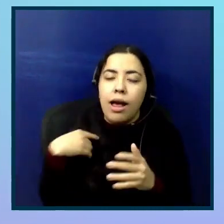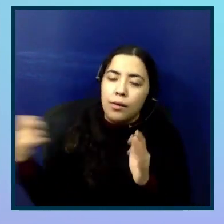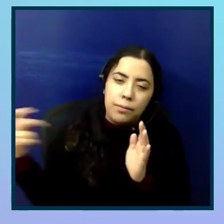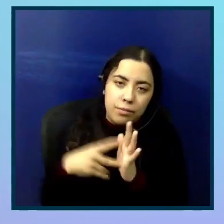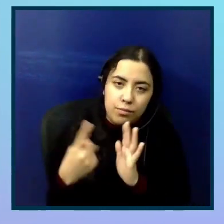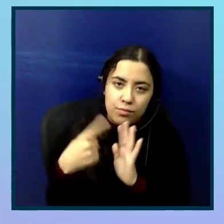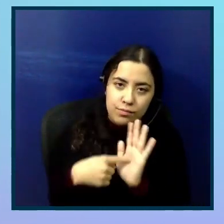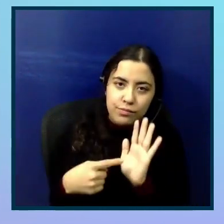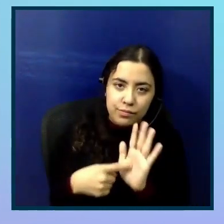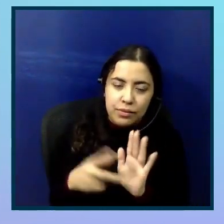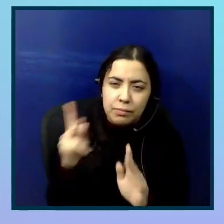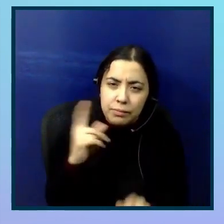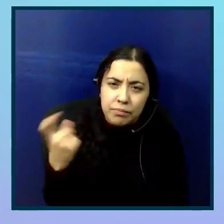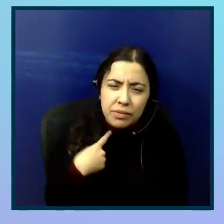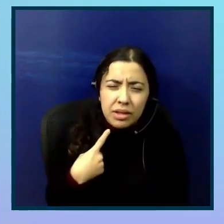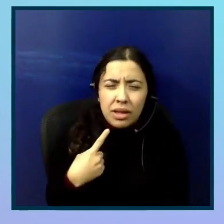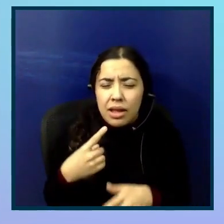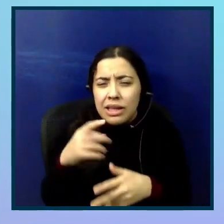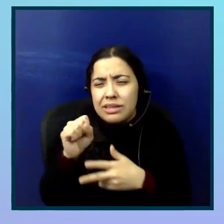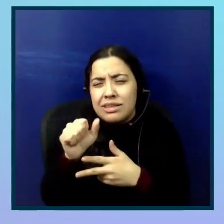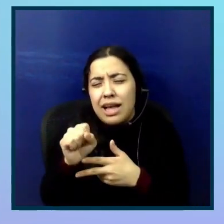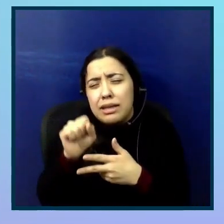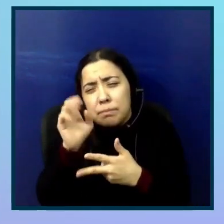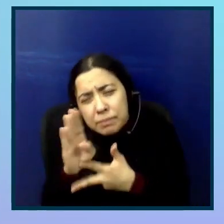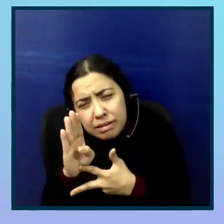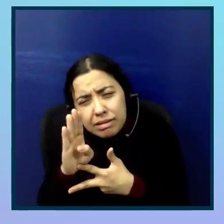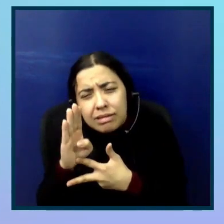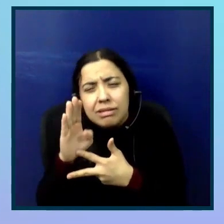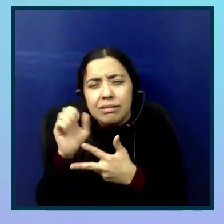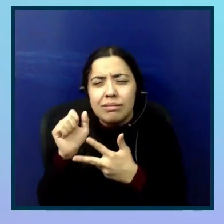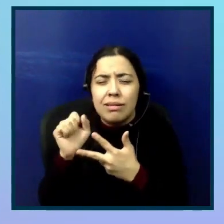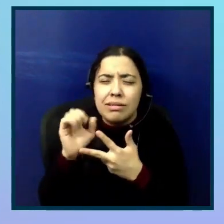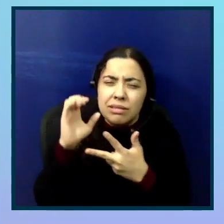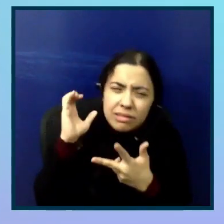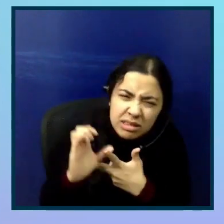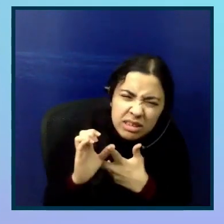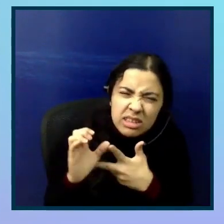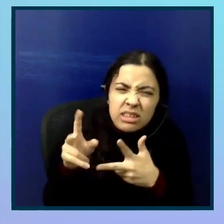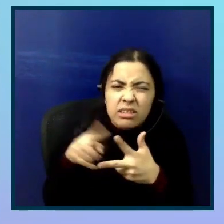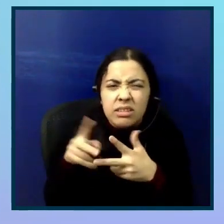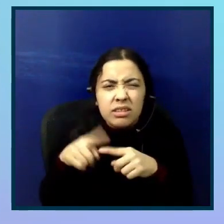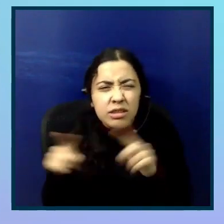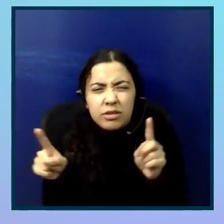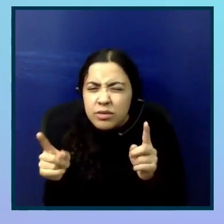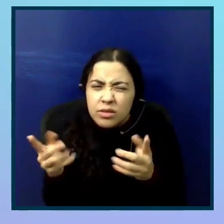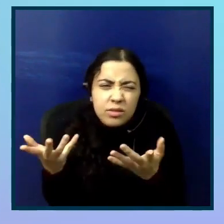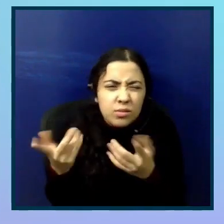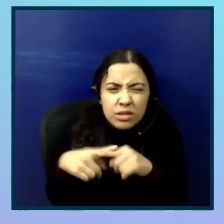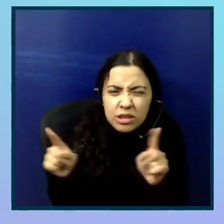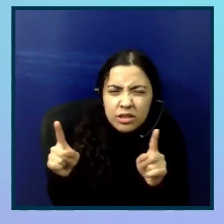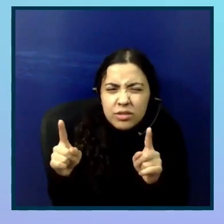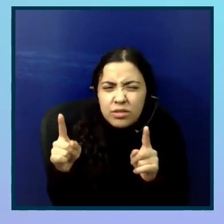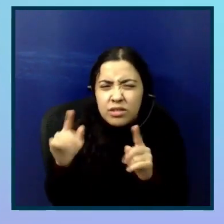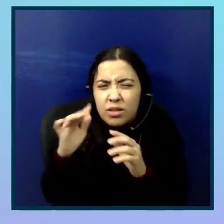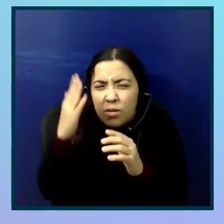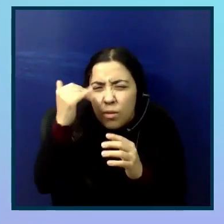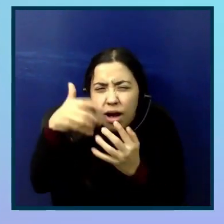what is a SAS-B feature versus what's a SAS-C feature and how do we make that differentiation? Especially once you start getting to